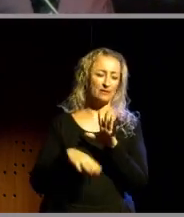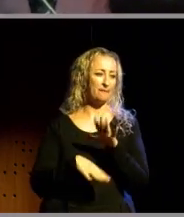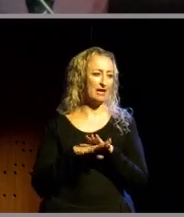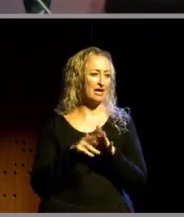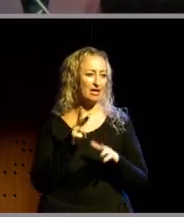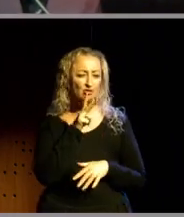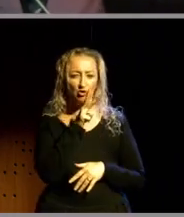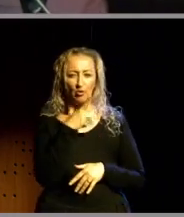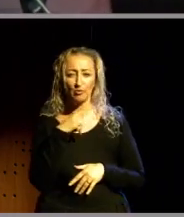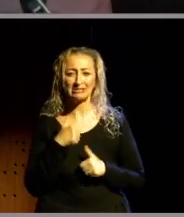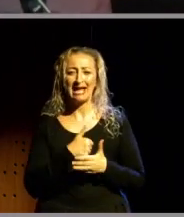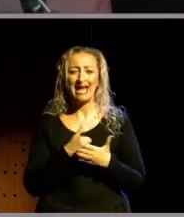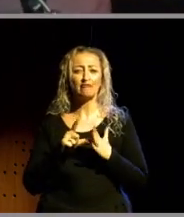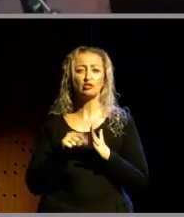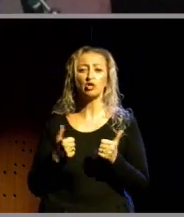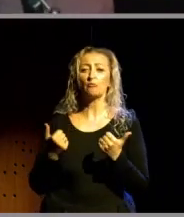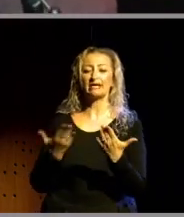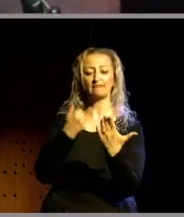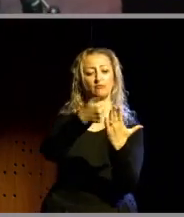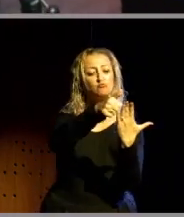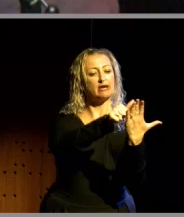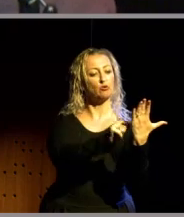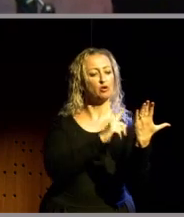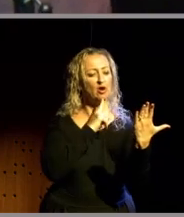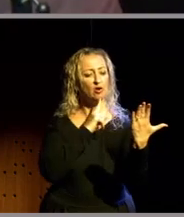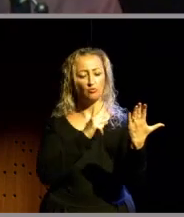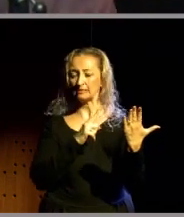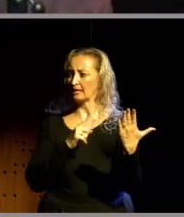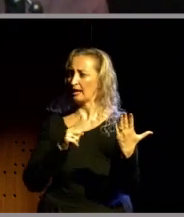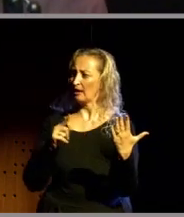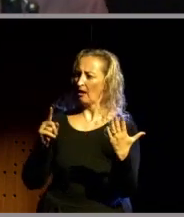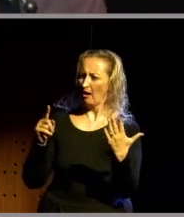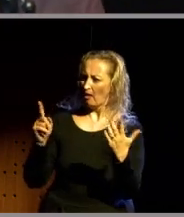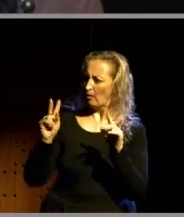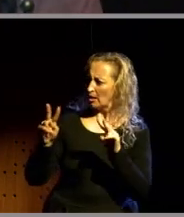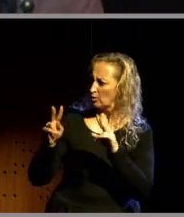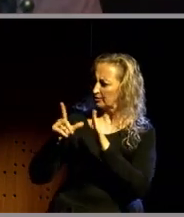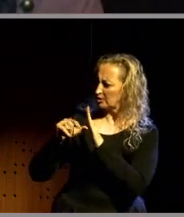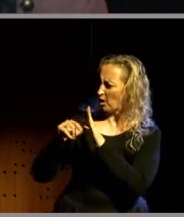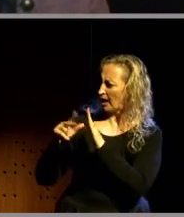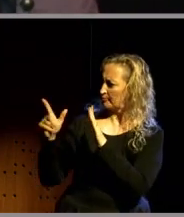we brought out the running order, they'd go, oh, you got to keep checking out the timing, do you? Yeah, that's what we do, OK? We're professionals.